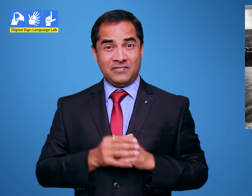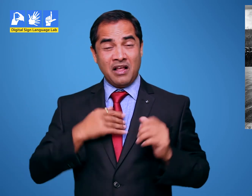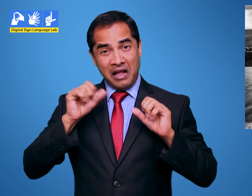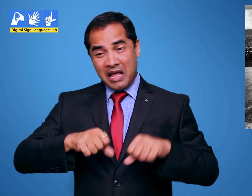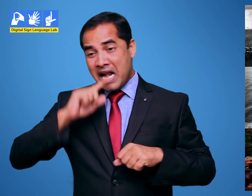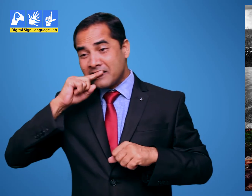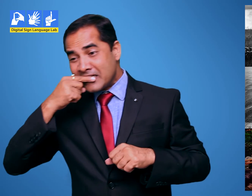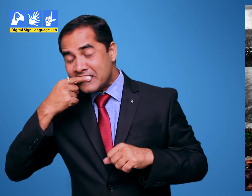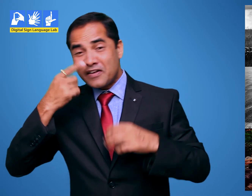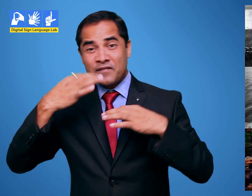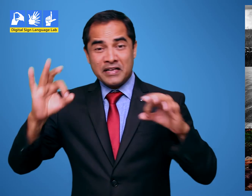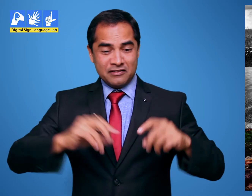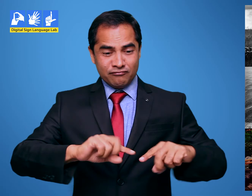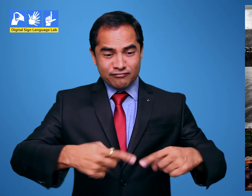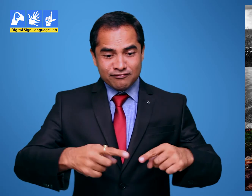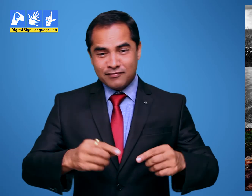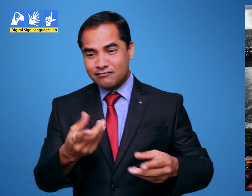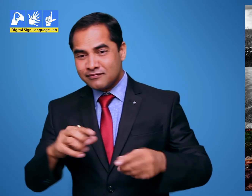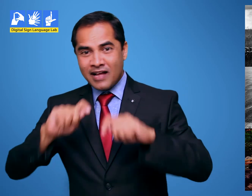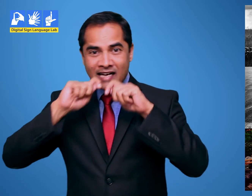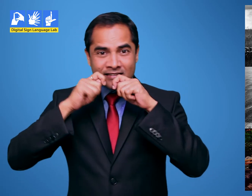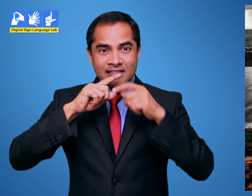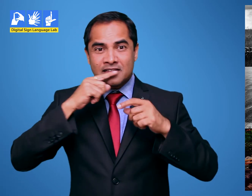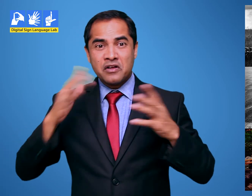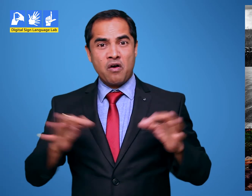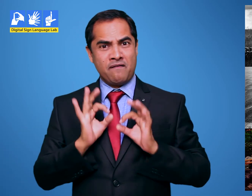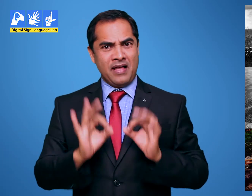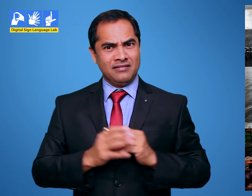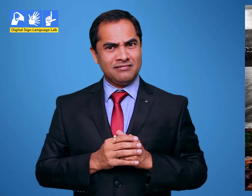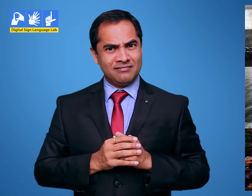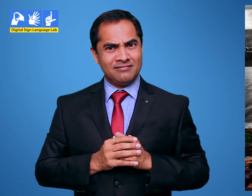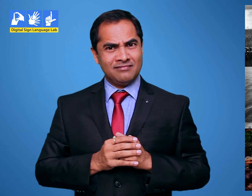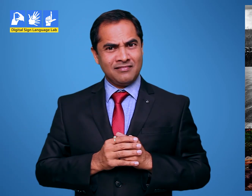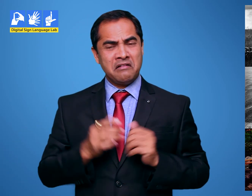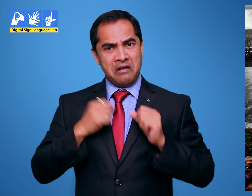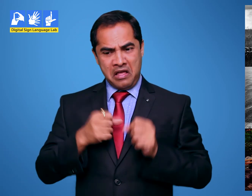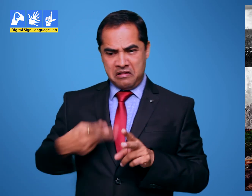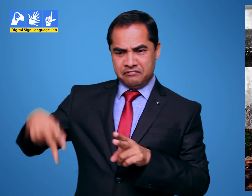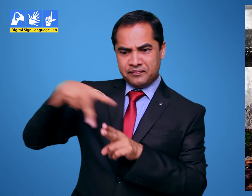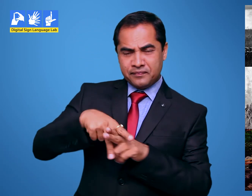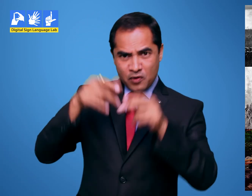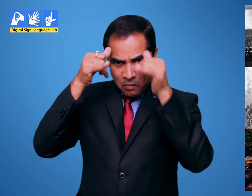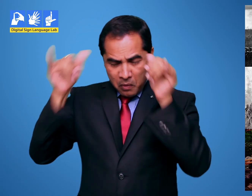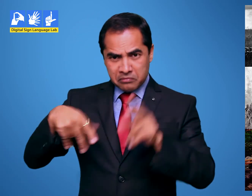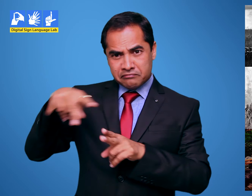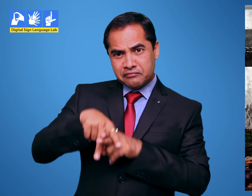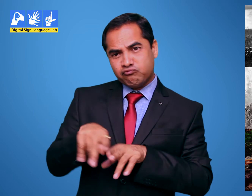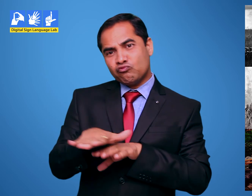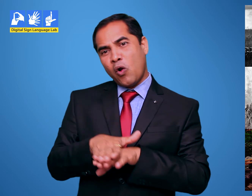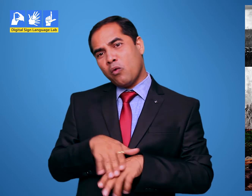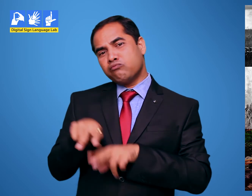to roast mealies under the stars and free to ride broad backs of slow-moving